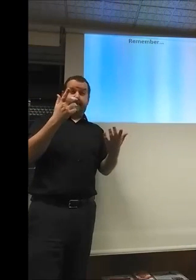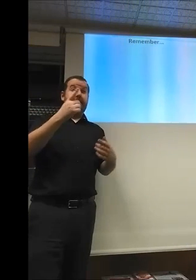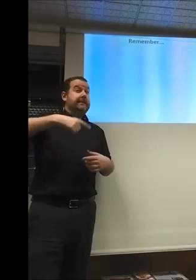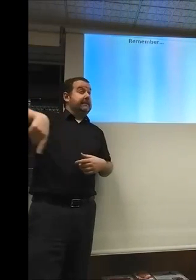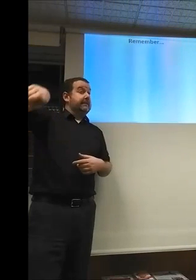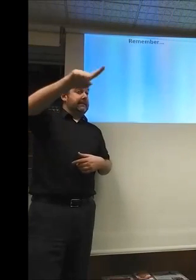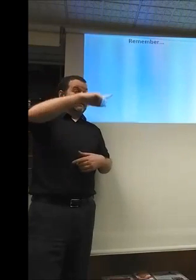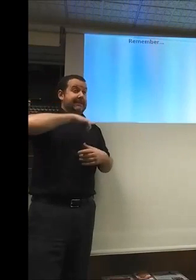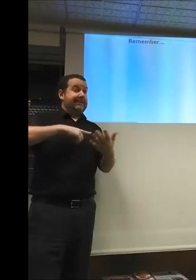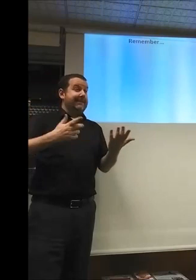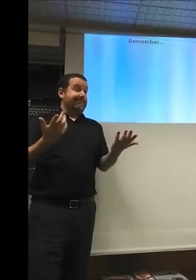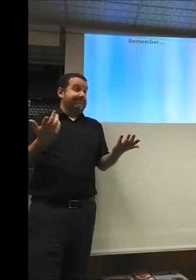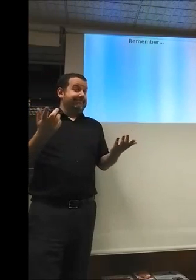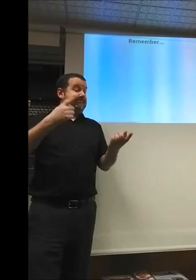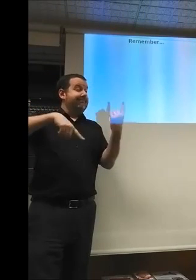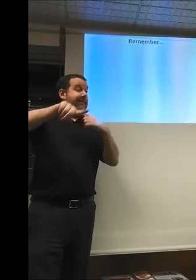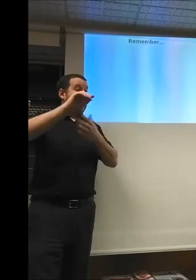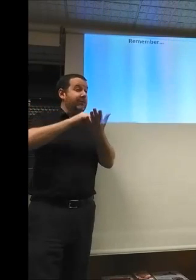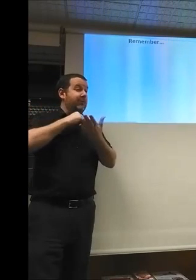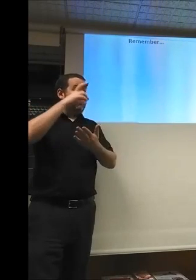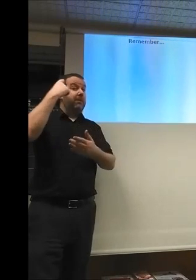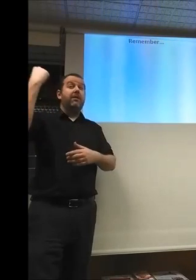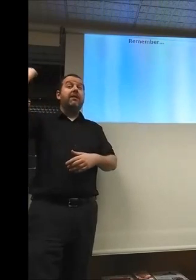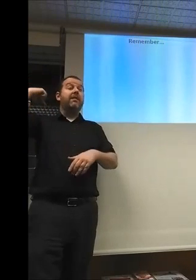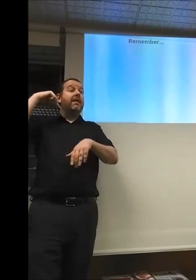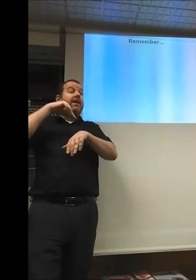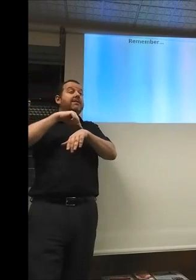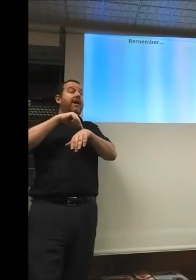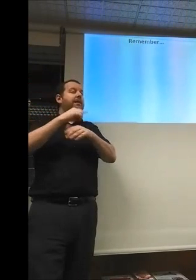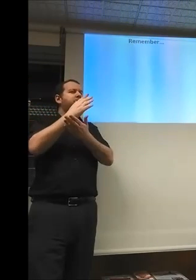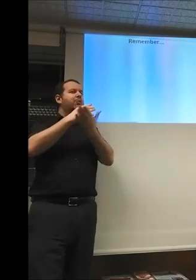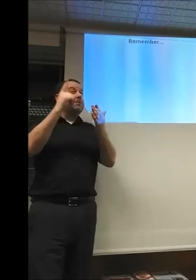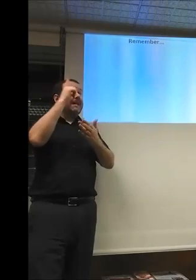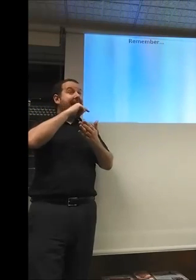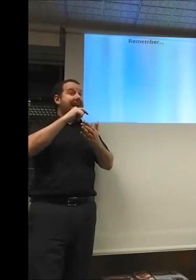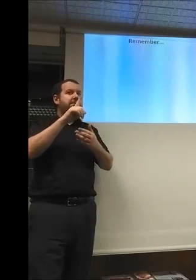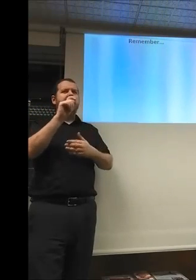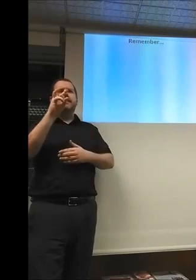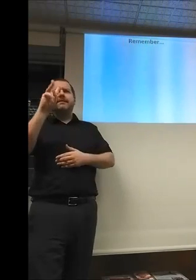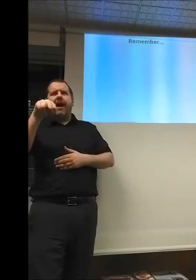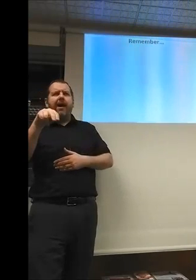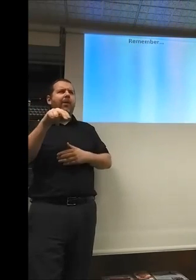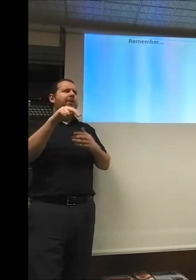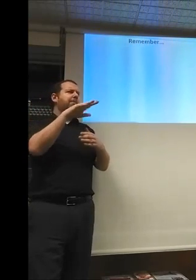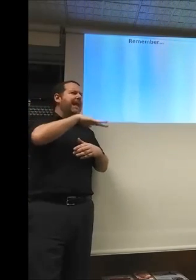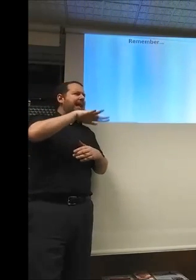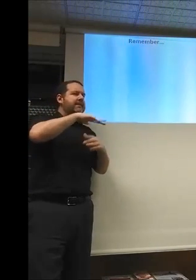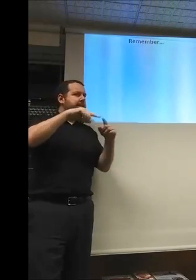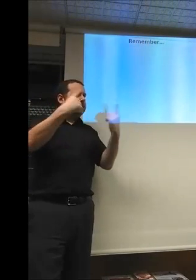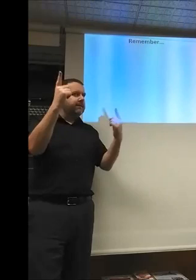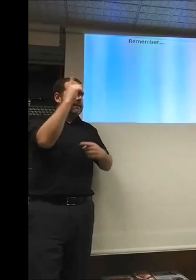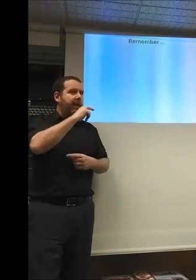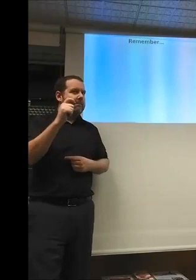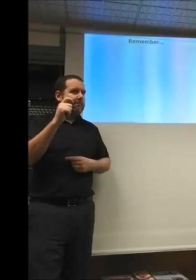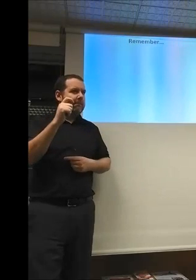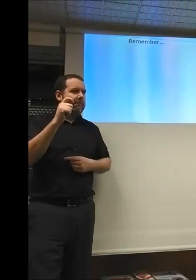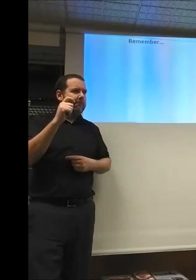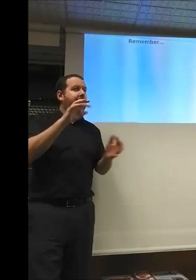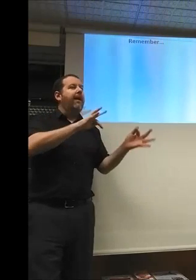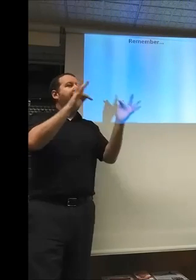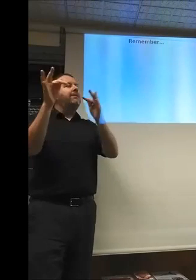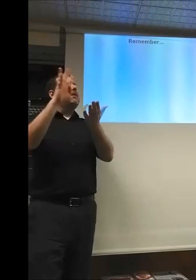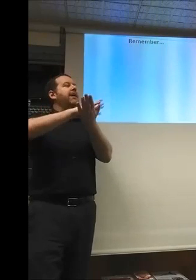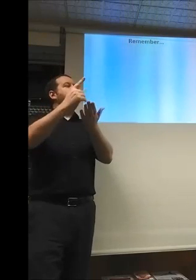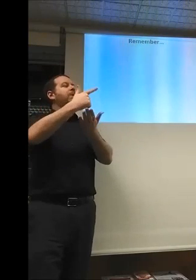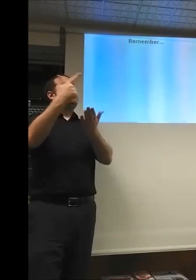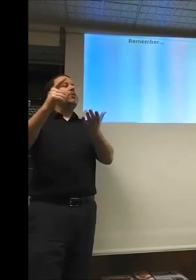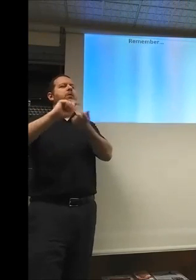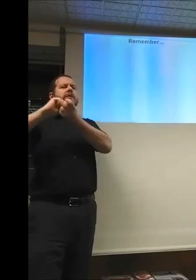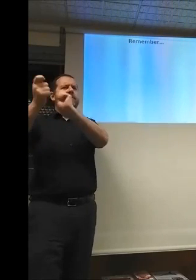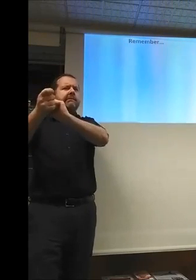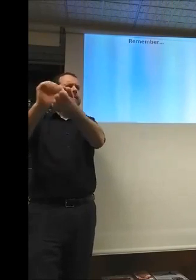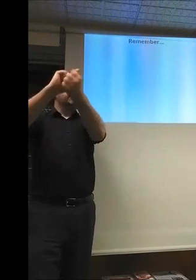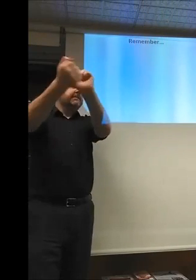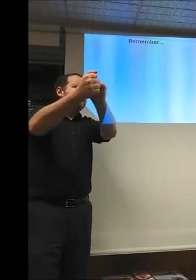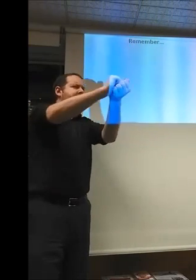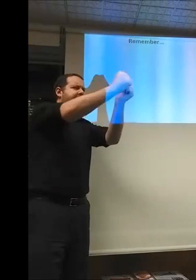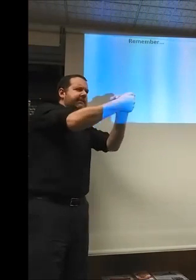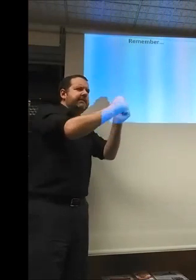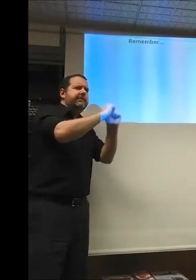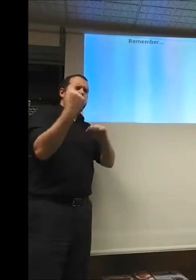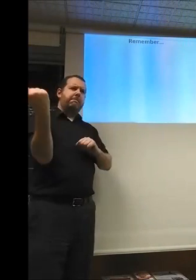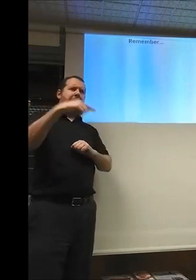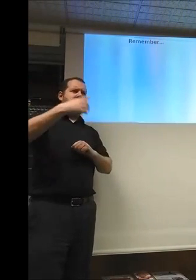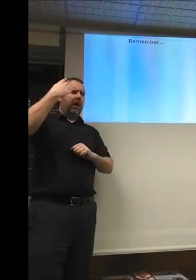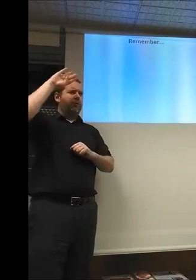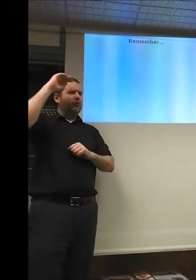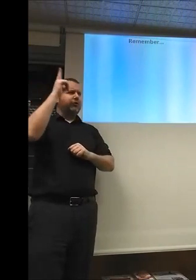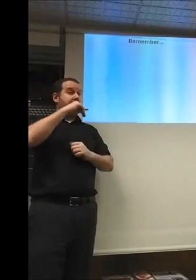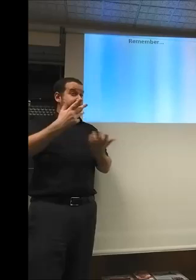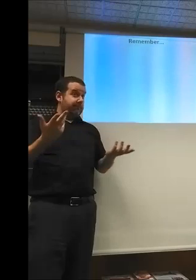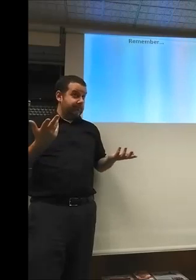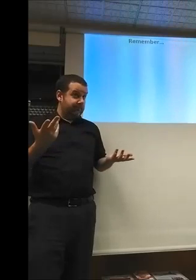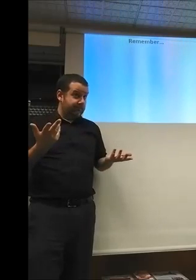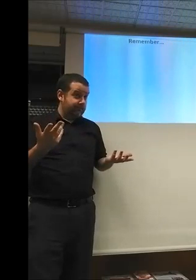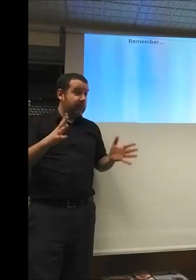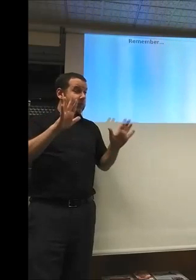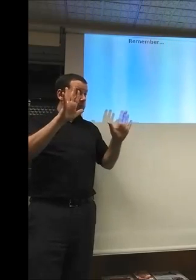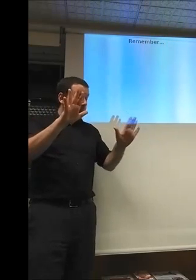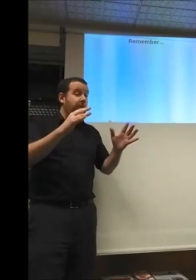But we also have to remember that at that time there were a lot of different placenames